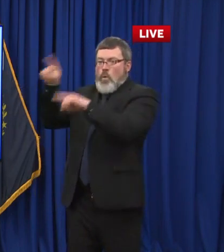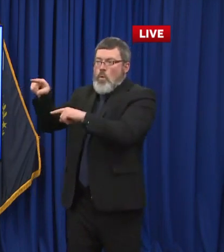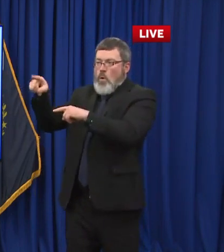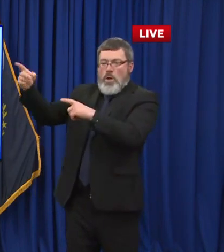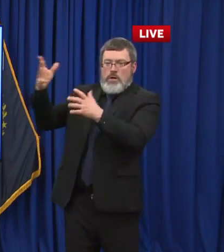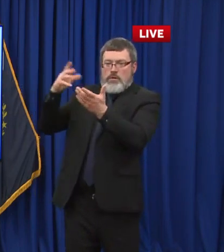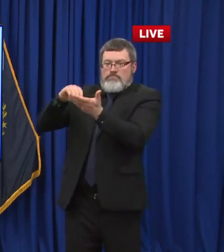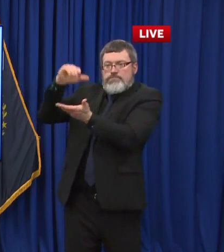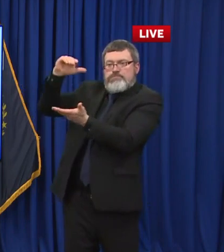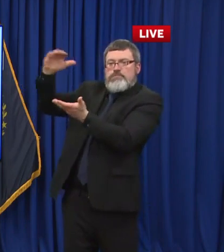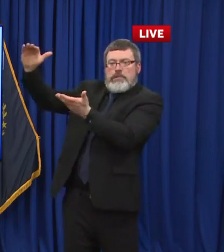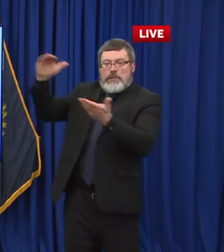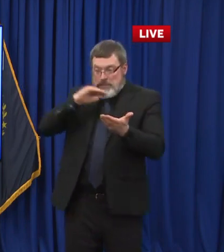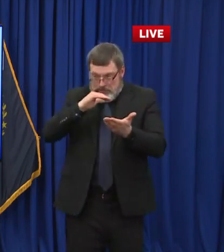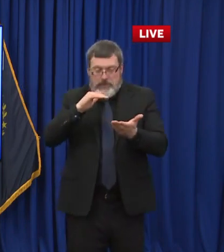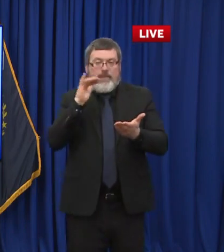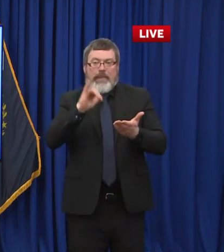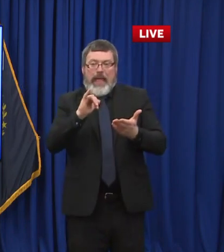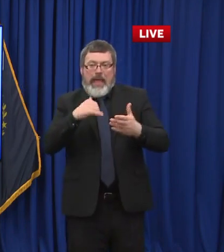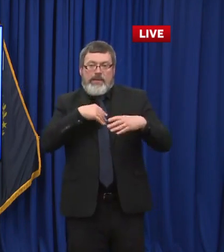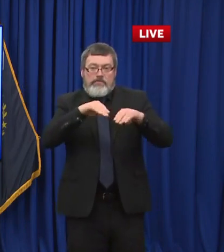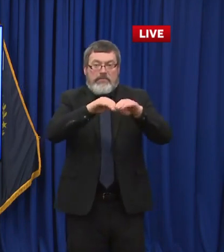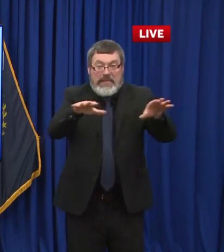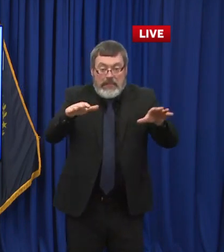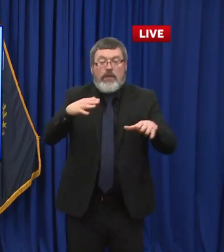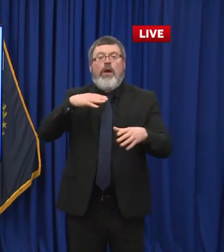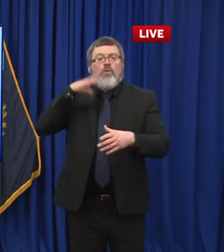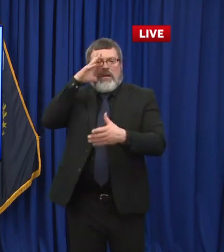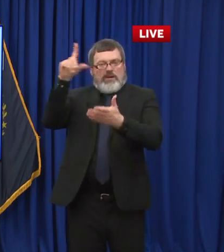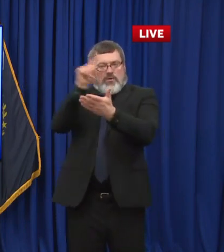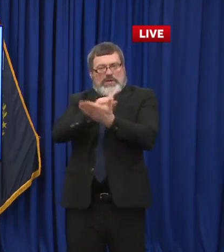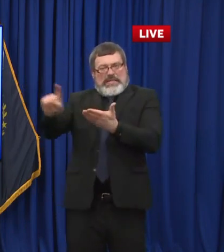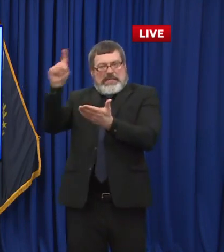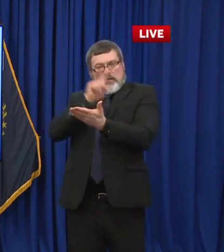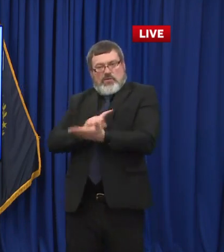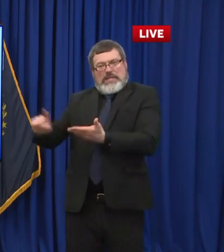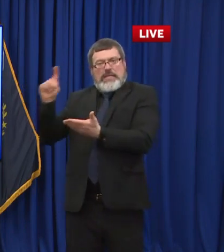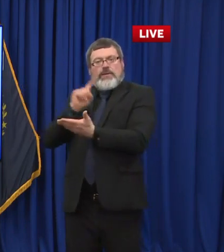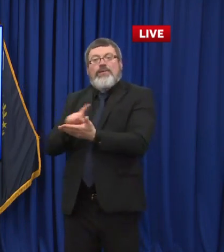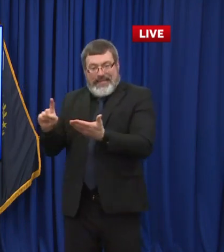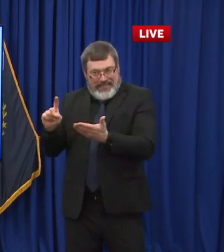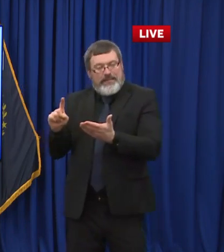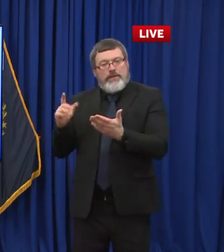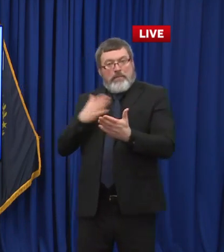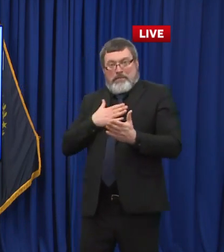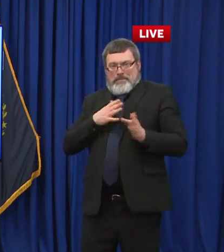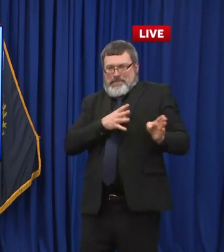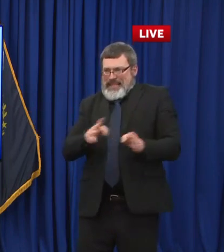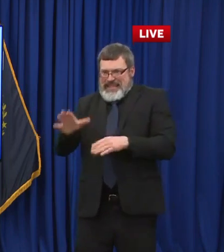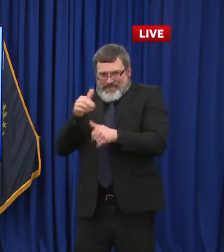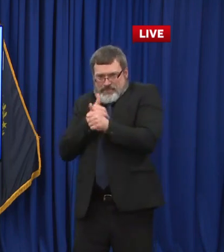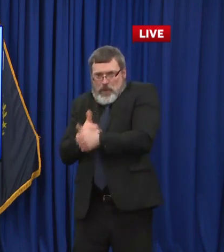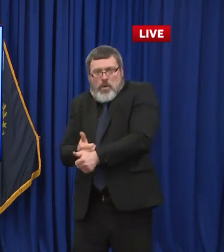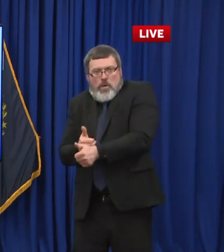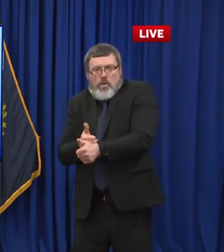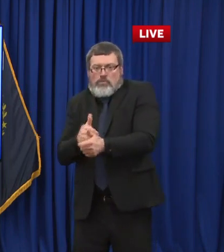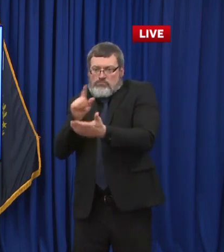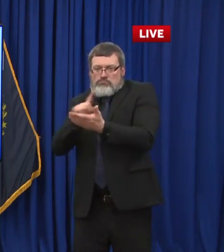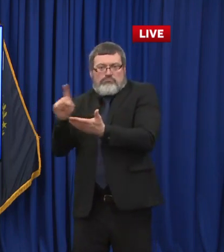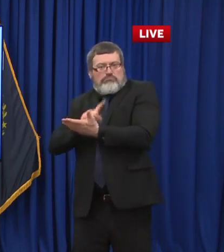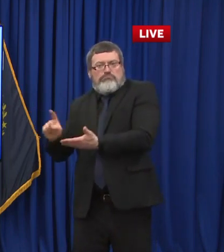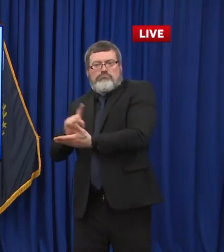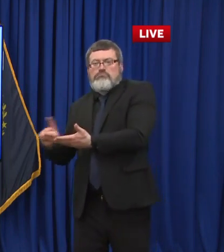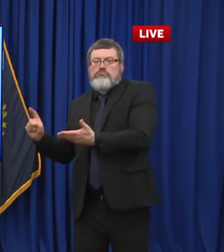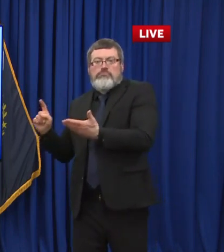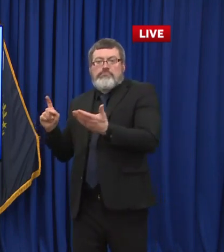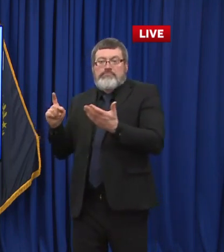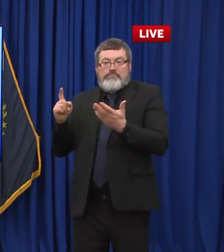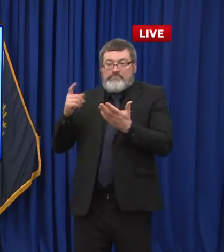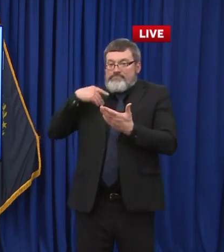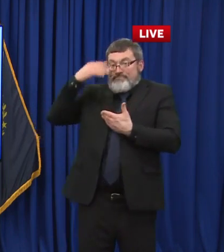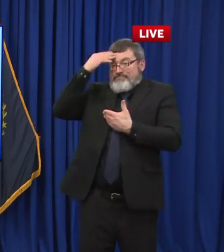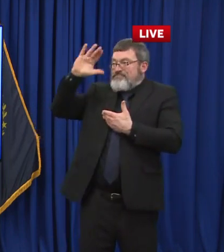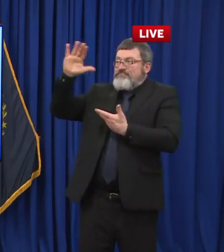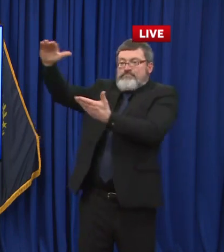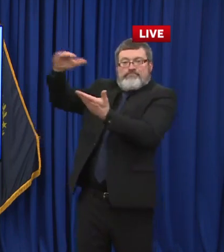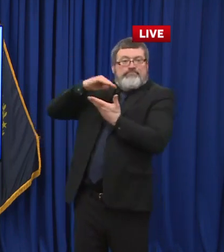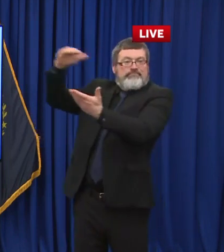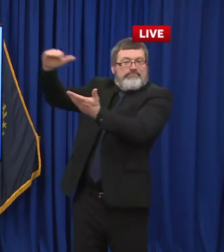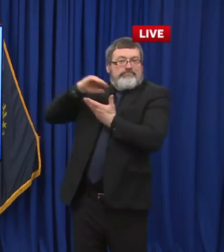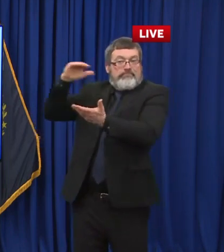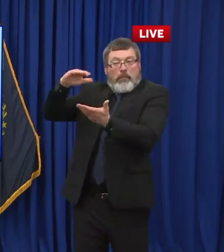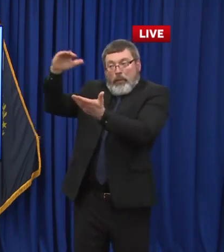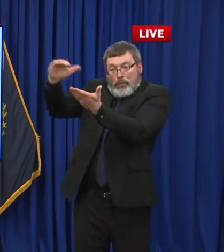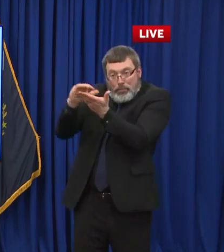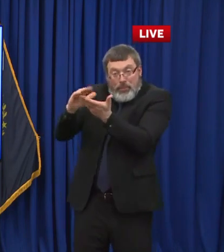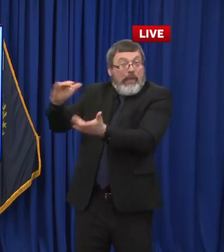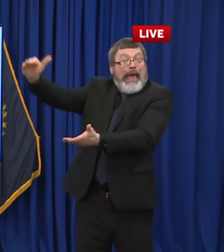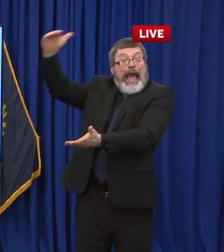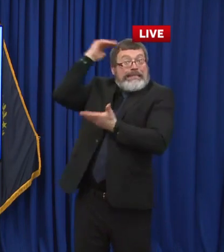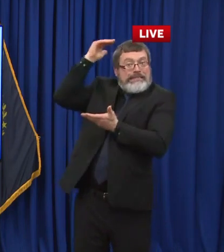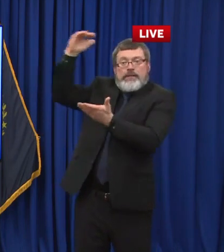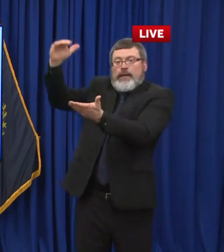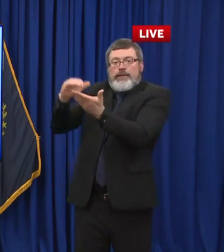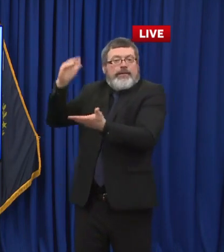WE PUT AN ORDER IN AT THE END OF THE WEEK, TELL THEM WHAT WE NEED AND WE GET OUR PROPORTIONATE SHARE, AND DISTRIBUTE THAT SHA EXACTLY AS OUR VACCINE PLAN PRIORITIZES IT.